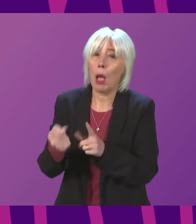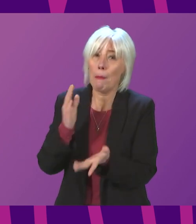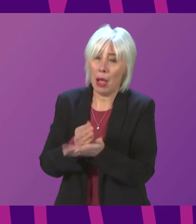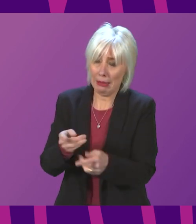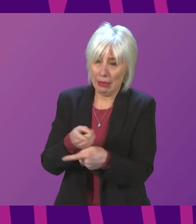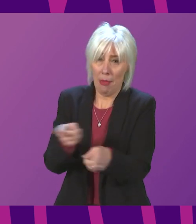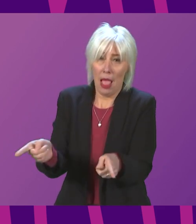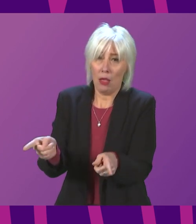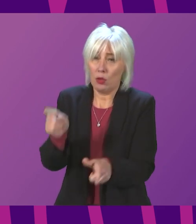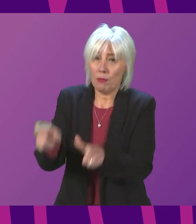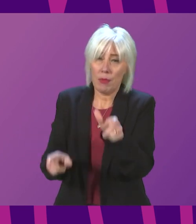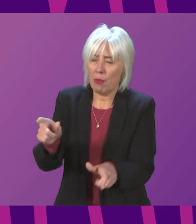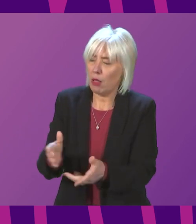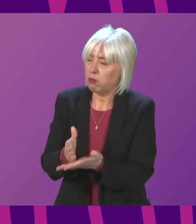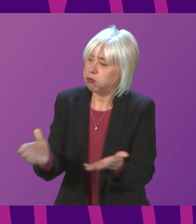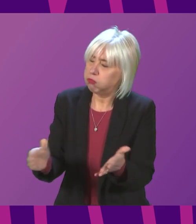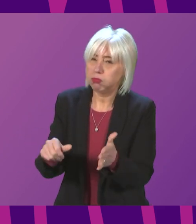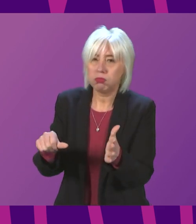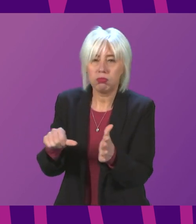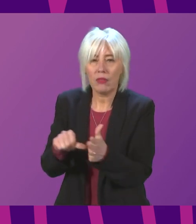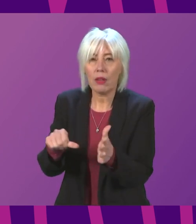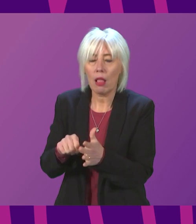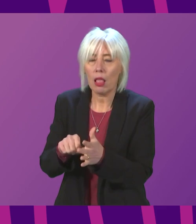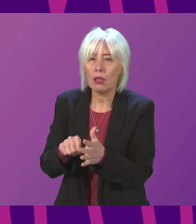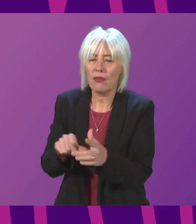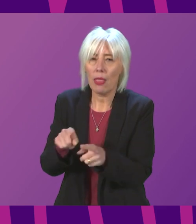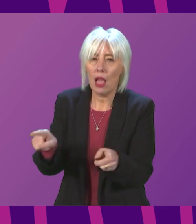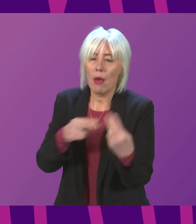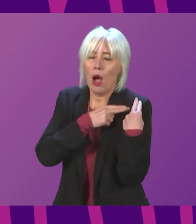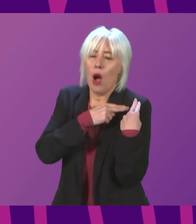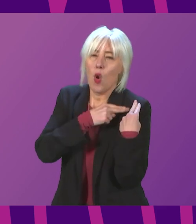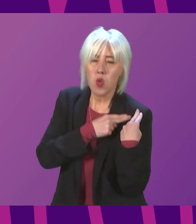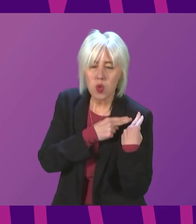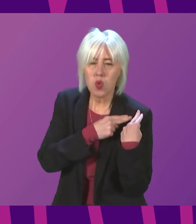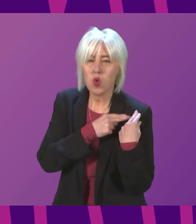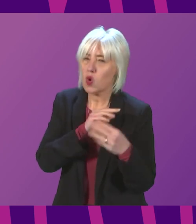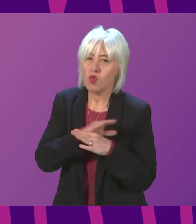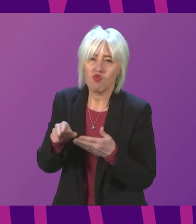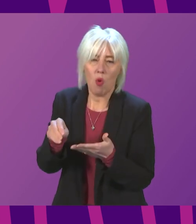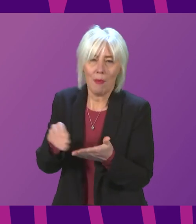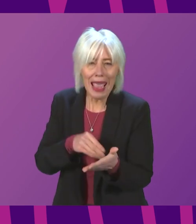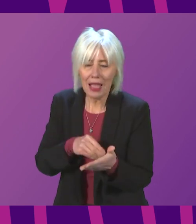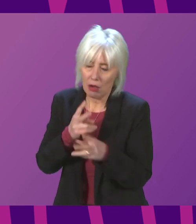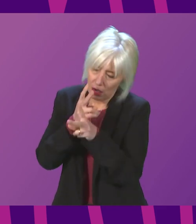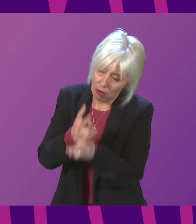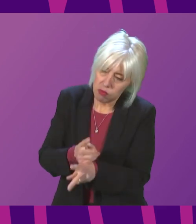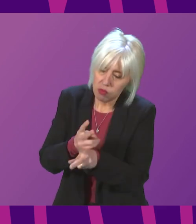of the most difficult toll is being paid by unpaid carers, who already have a difficult